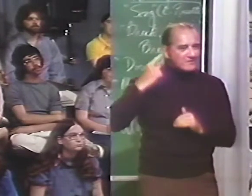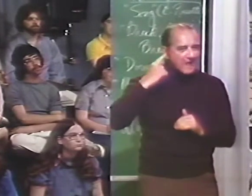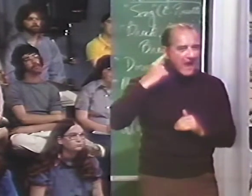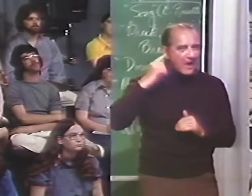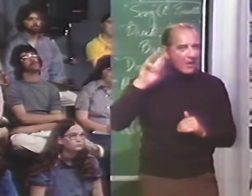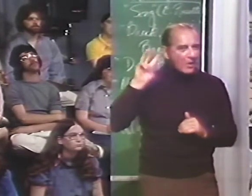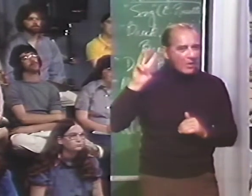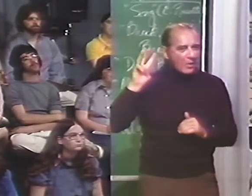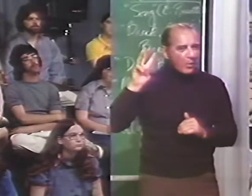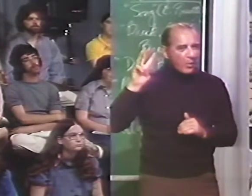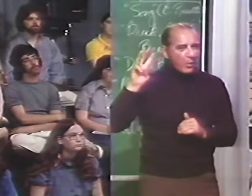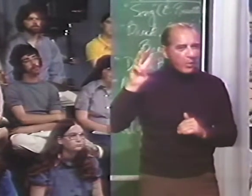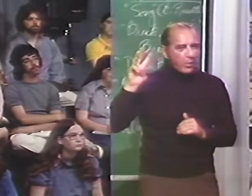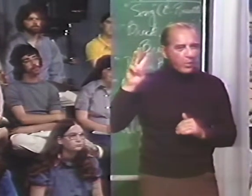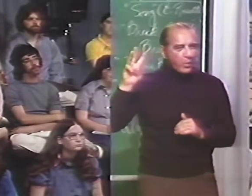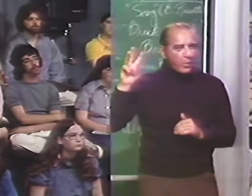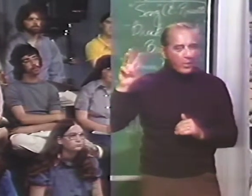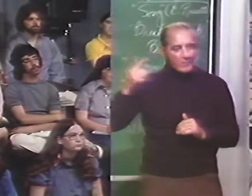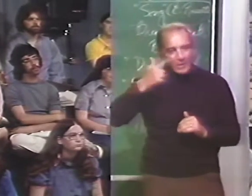ON THE SOUND "WHOO..."